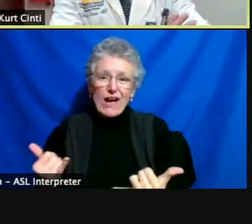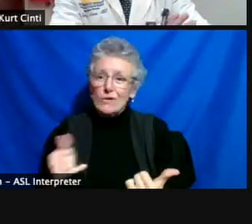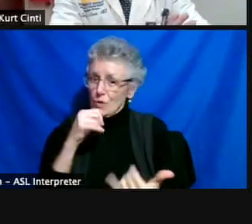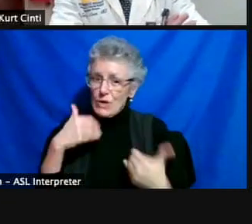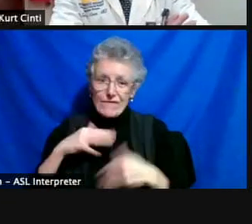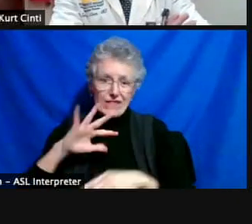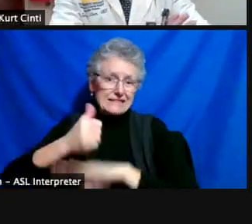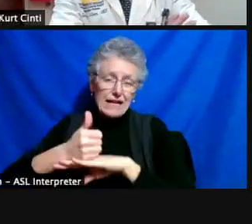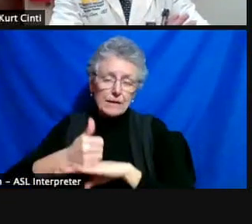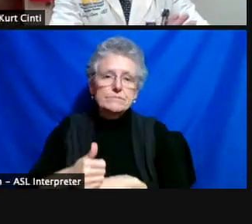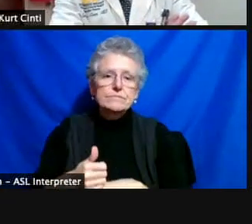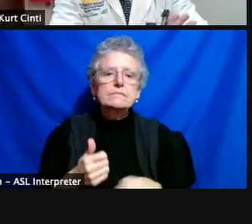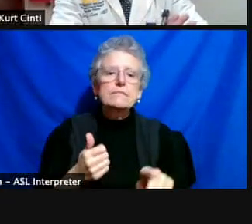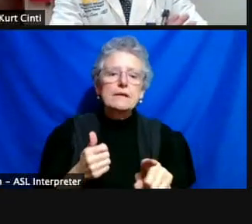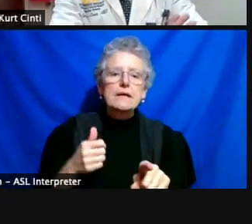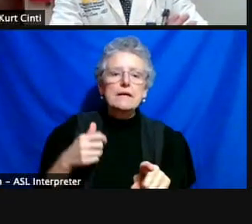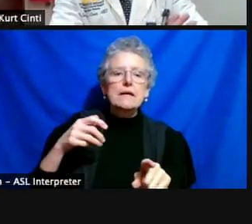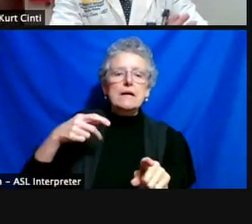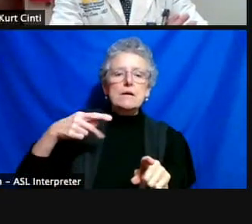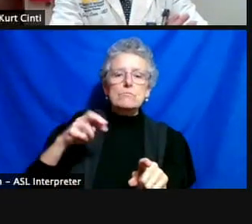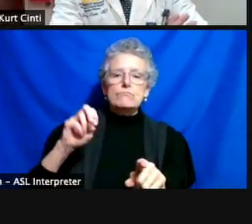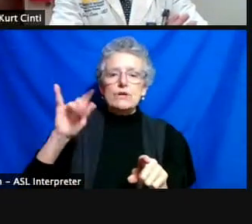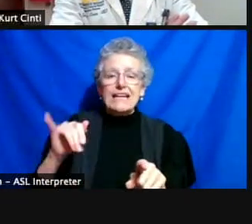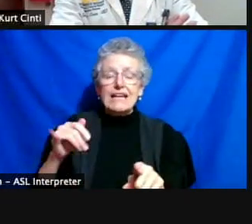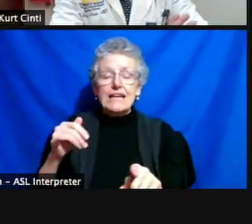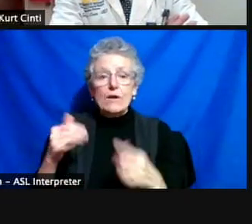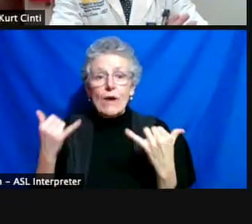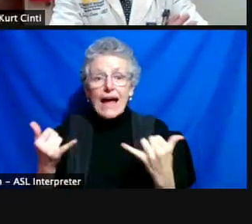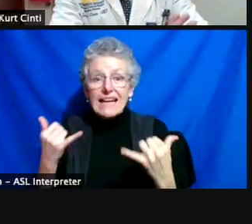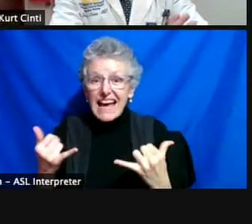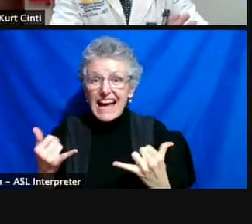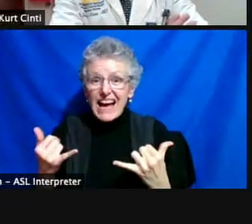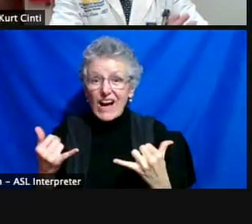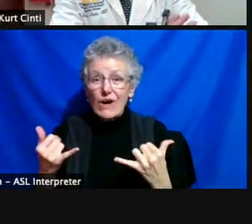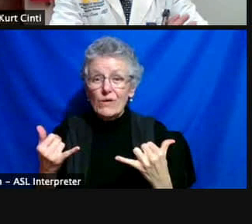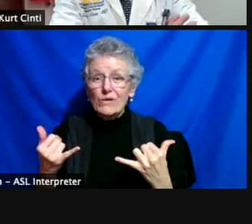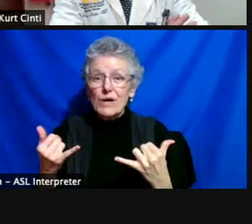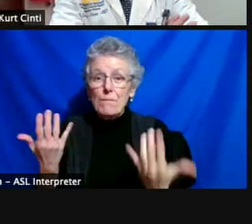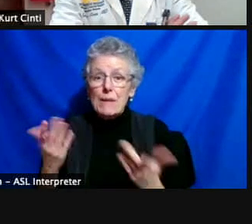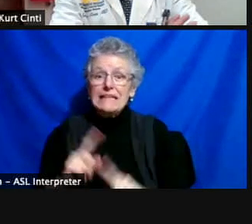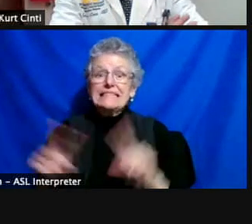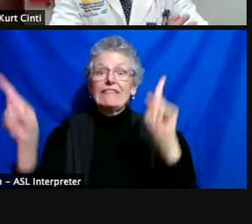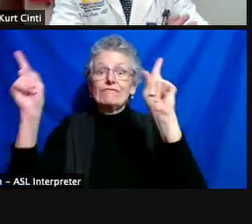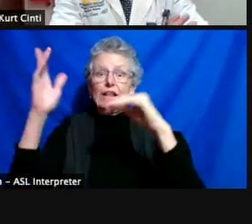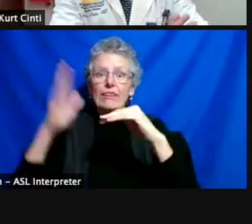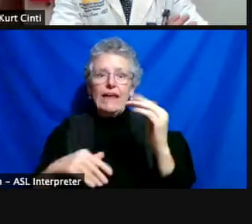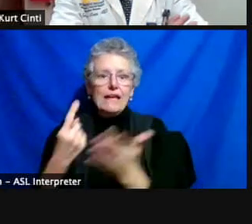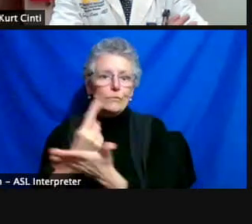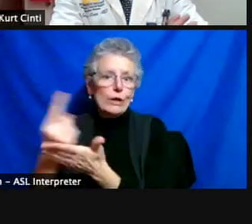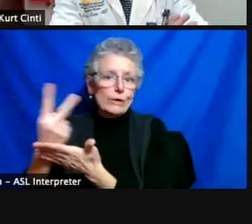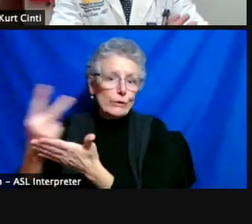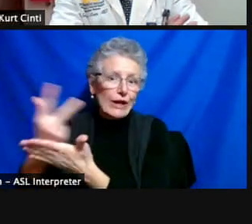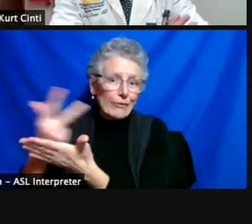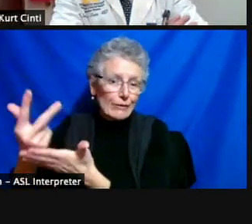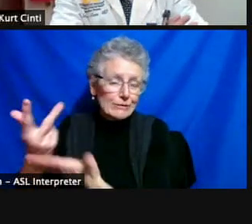Yeah, and again, it could look very different than what it might look like in a few weeks. And I was on the phone earlier